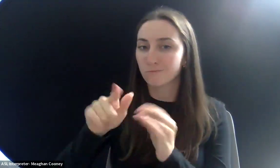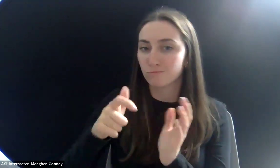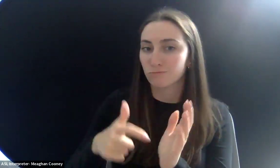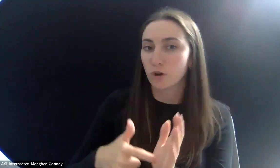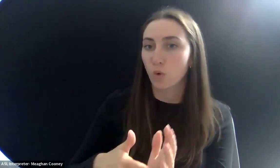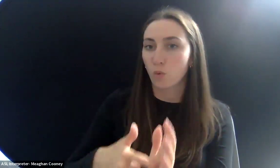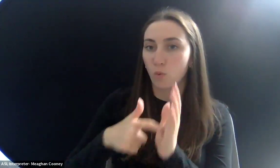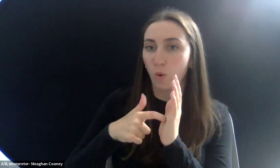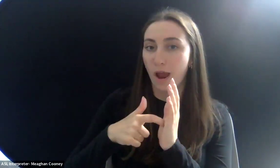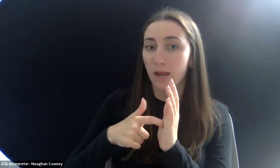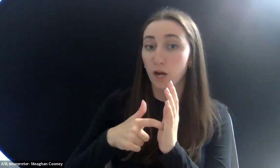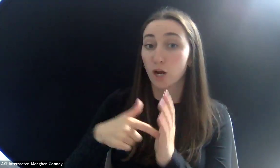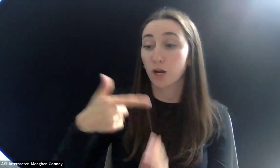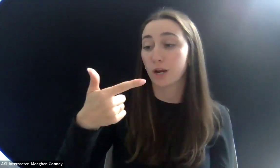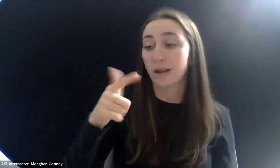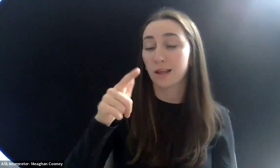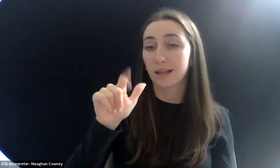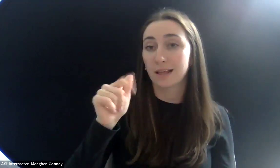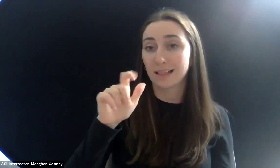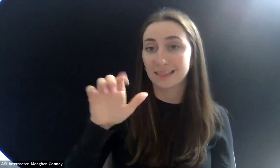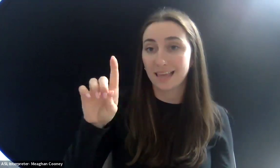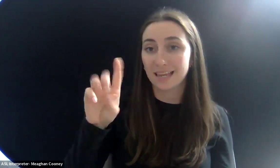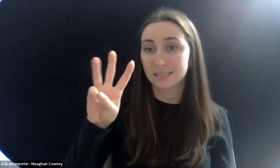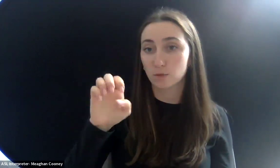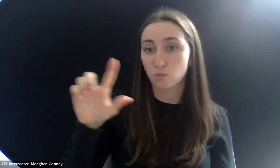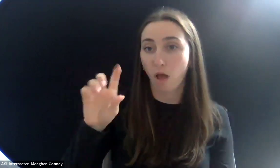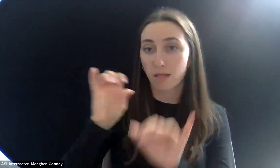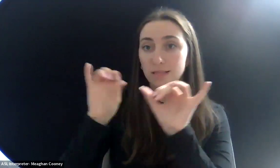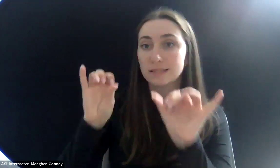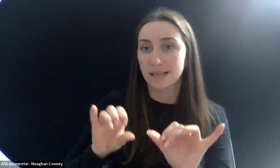that the use of blazeball systems is done more judiciously